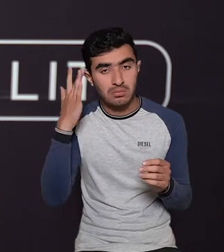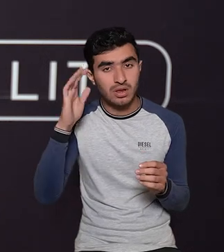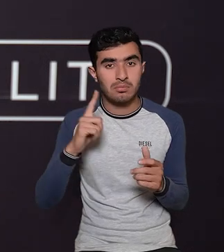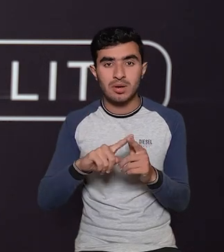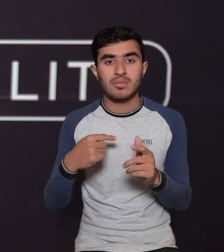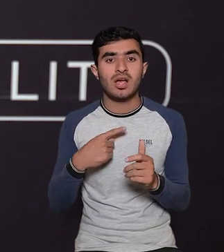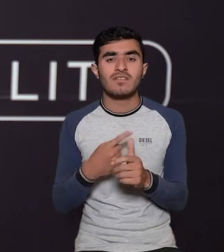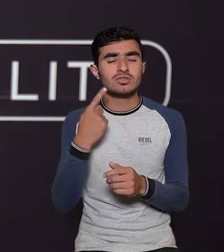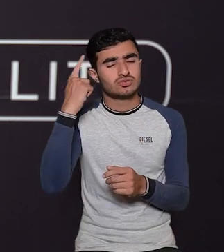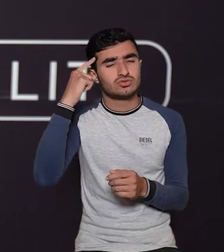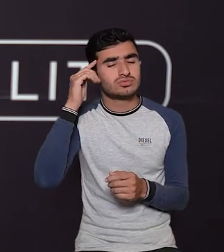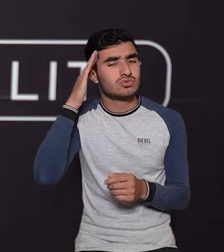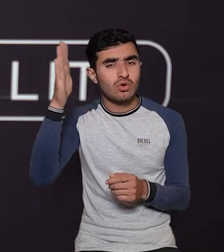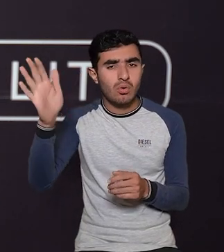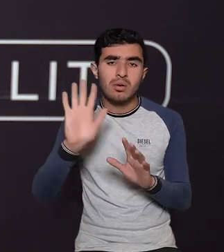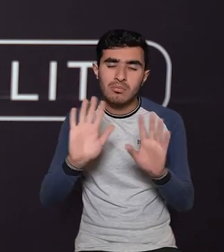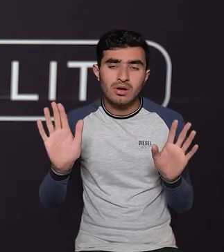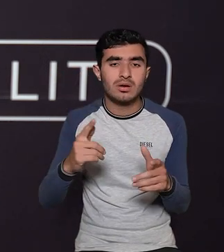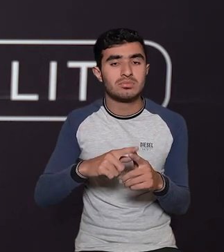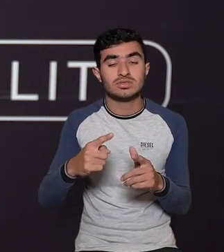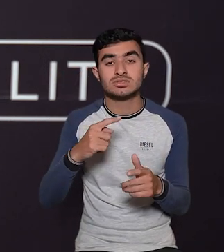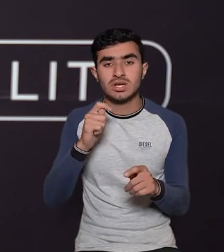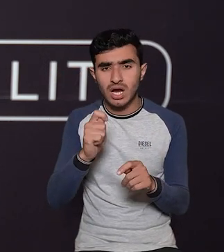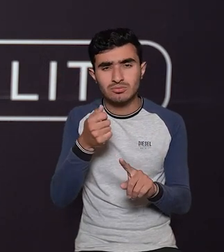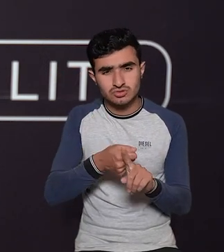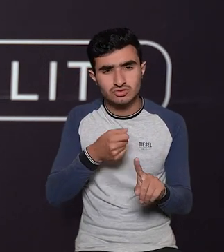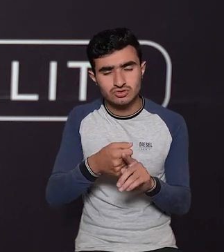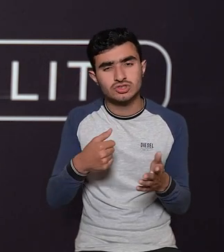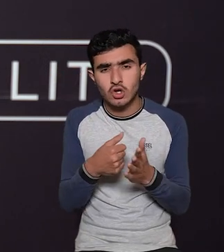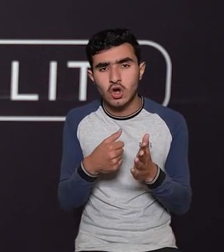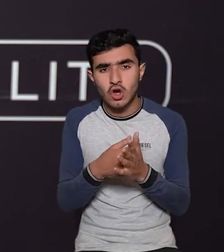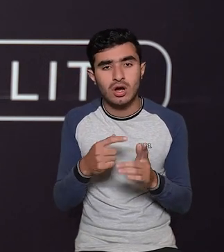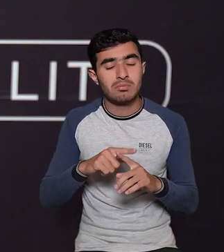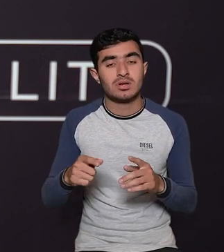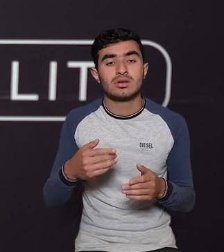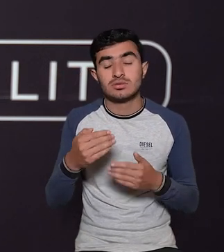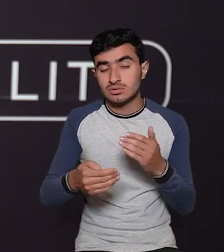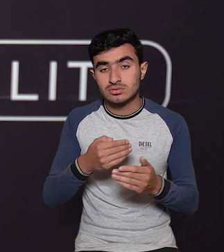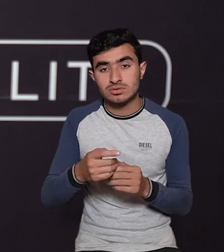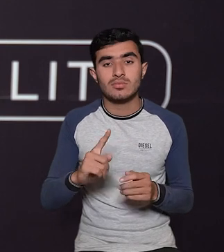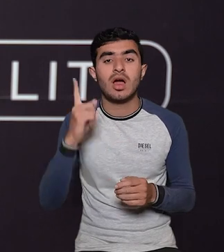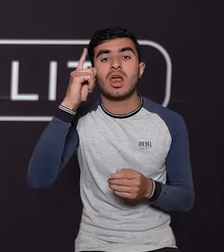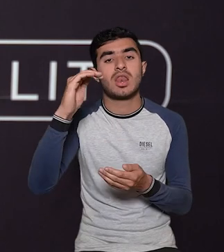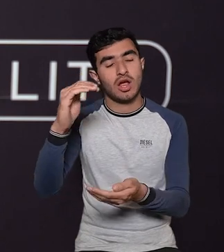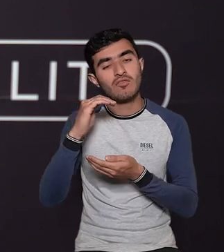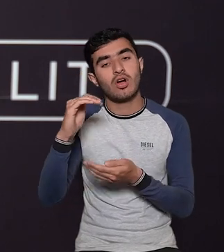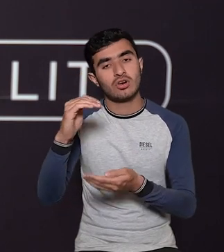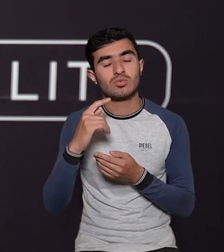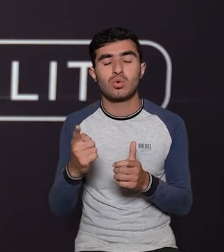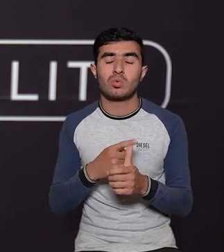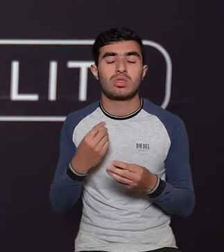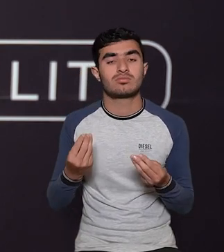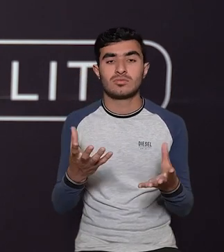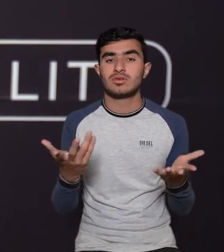himself kept giving me the rewards for it and in the end, it was not easy.